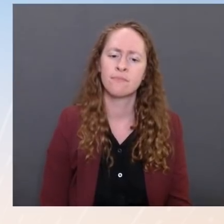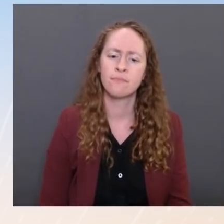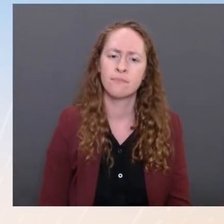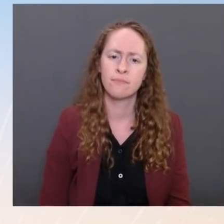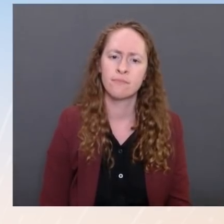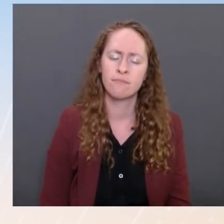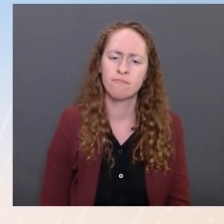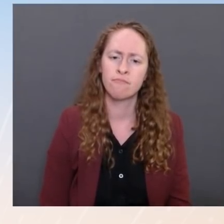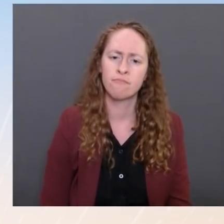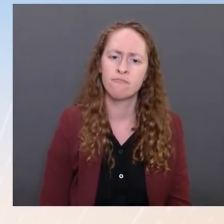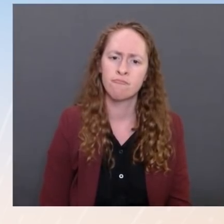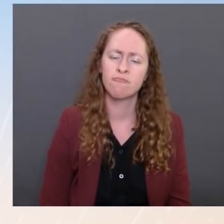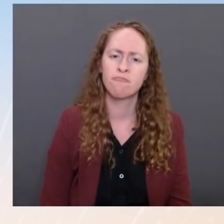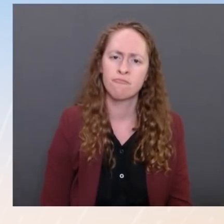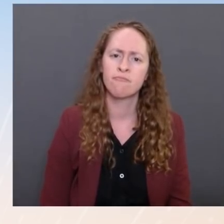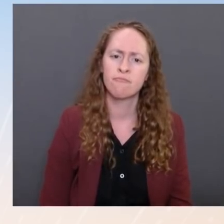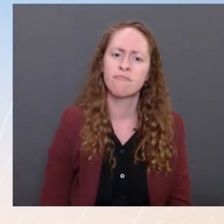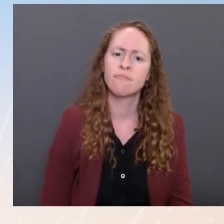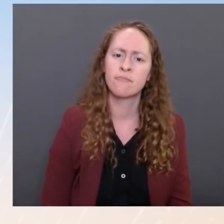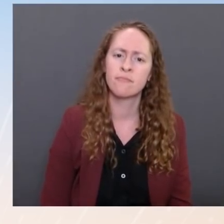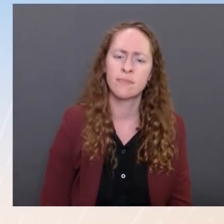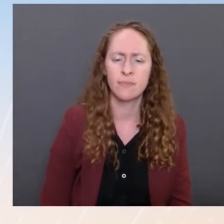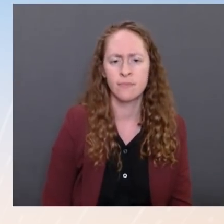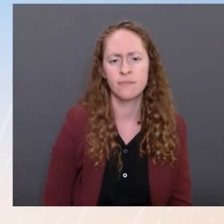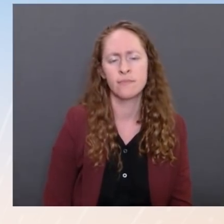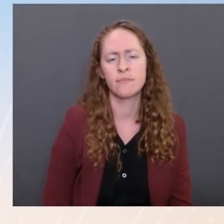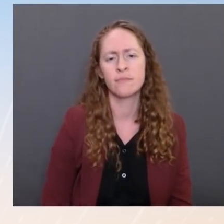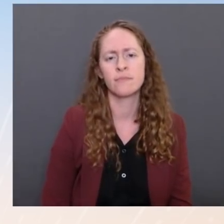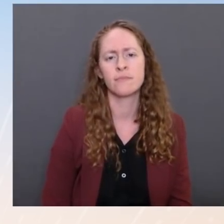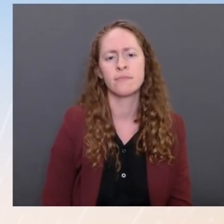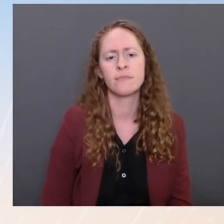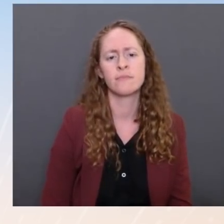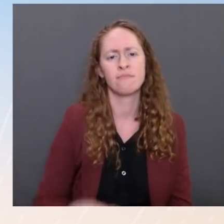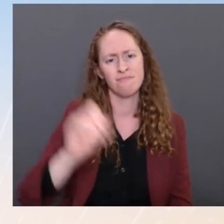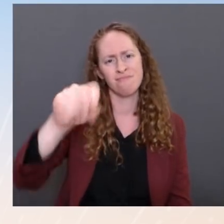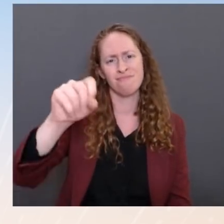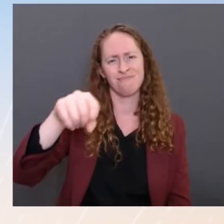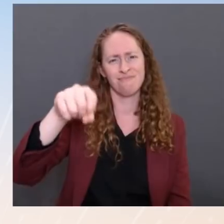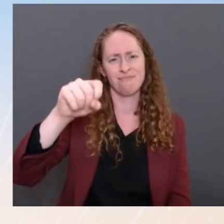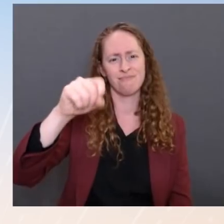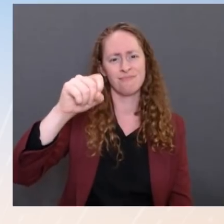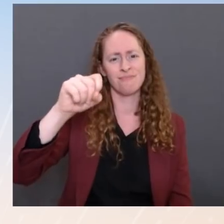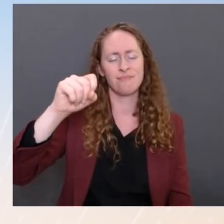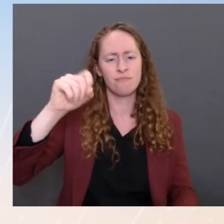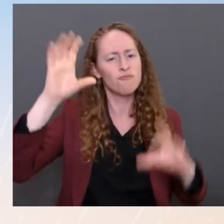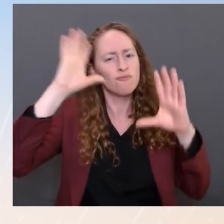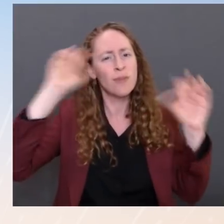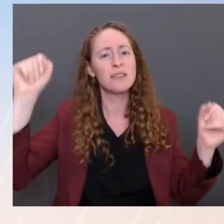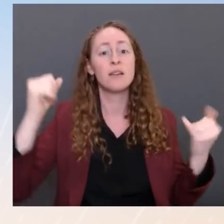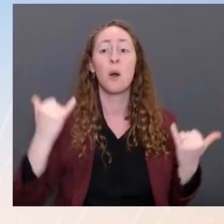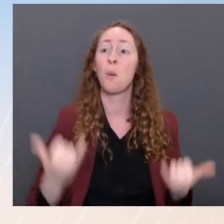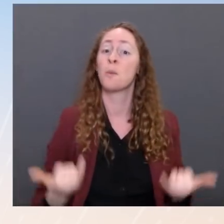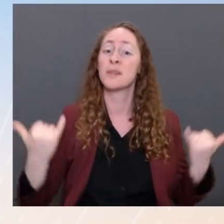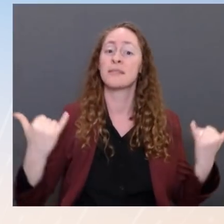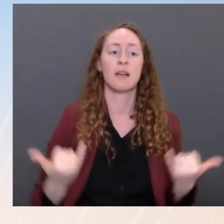and compassion for people who have lost loved ones. And certainly, addressing and talking about that impact is something you hear him do every time --